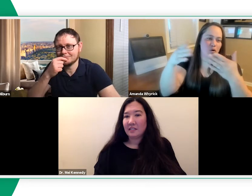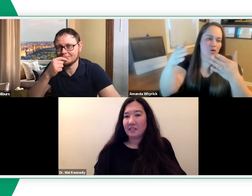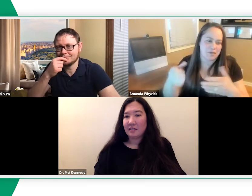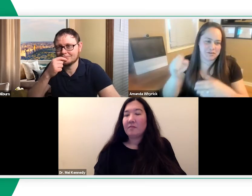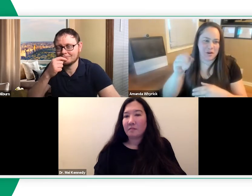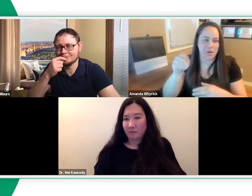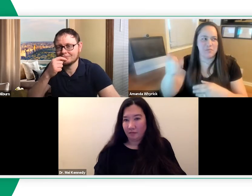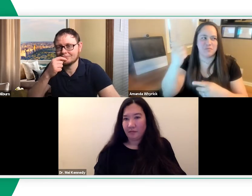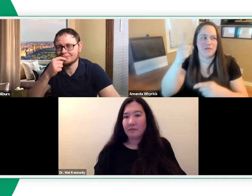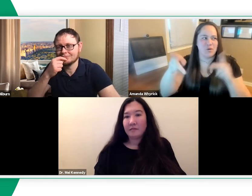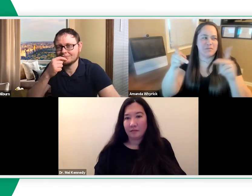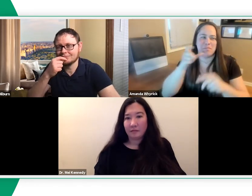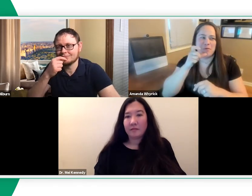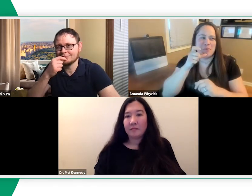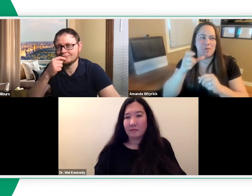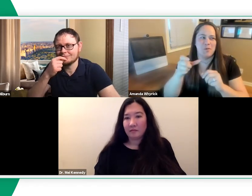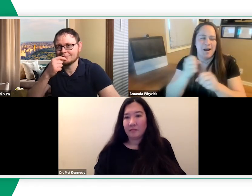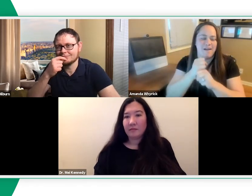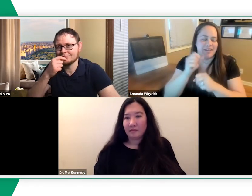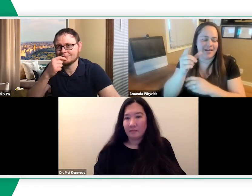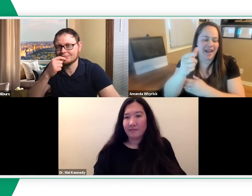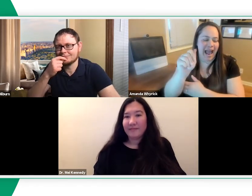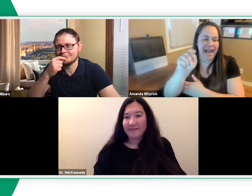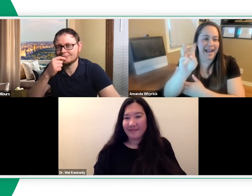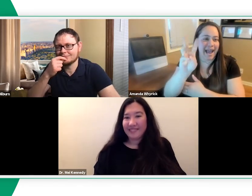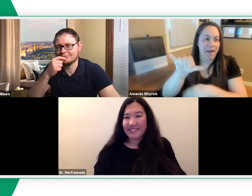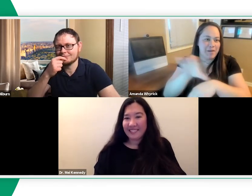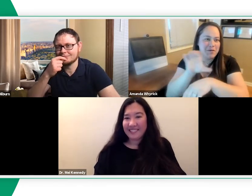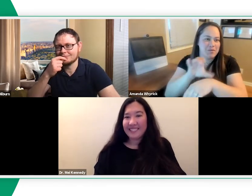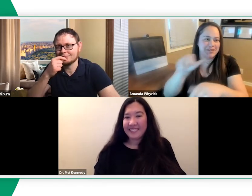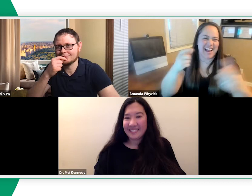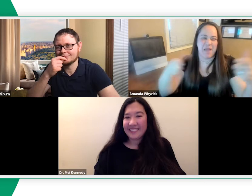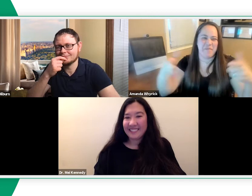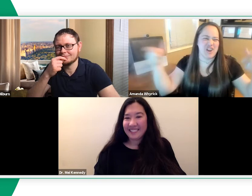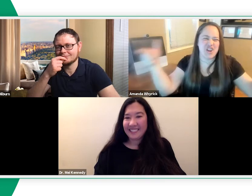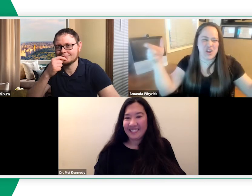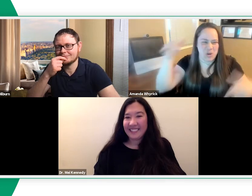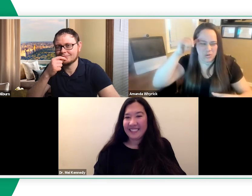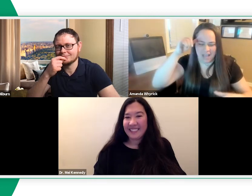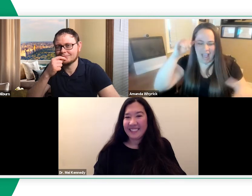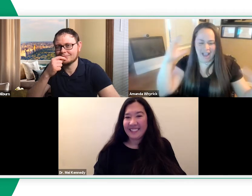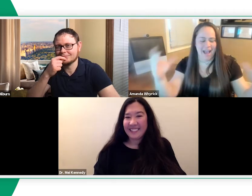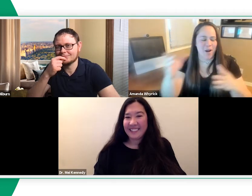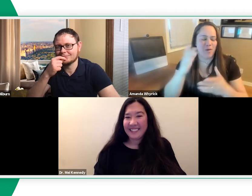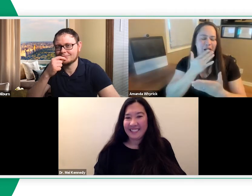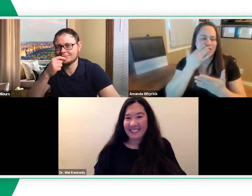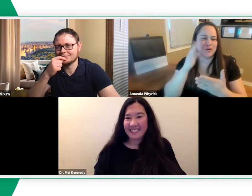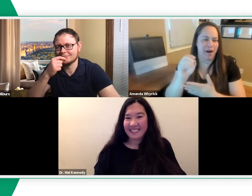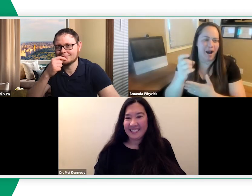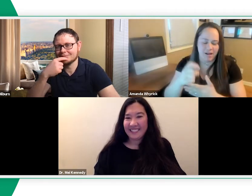So, he was one of those people that got the Gateway computer that came in a HUGE cow-colored